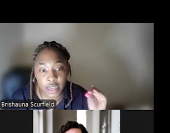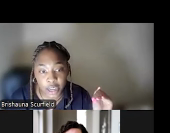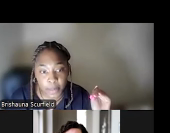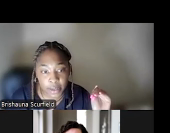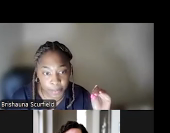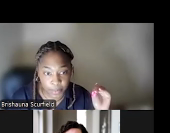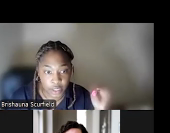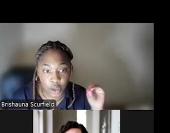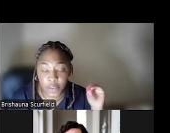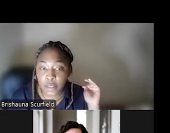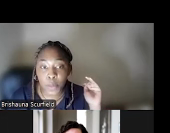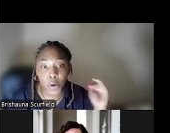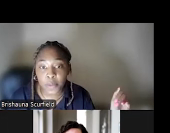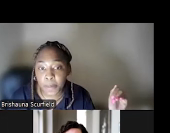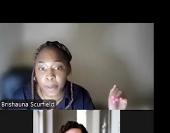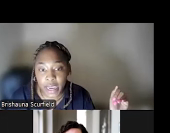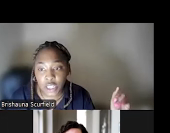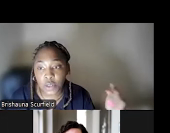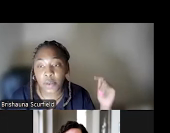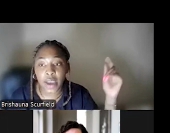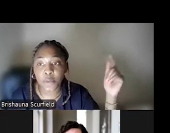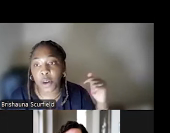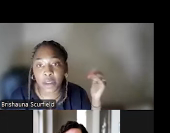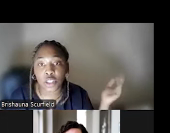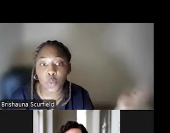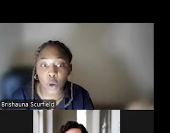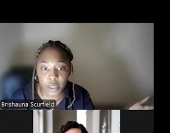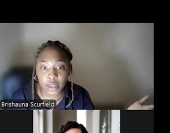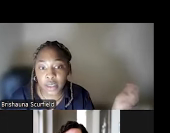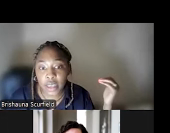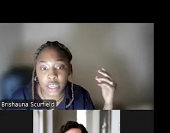the document. So, if it's more than one page, you don't have to worry about scrolling. It